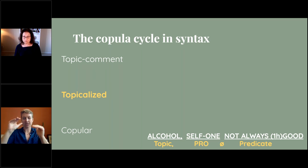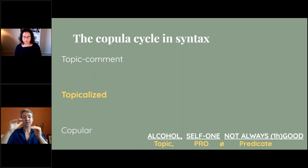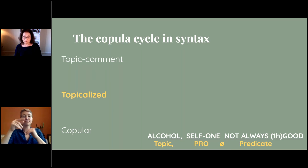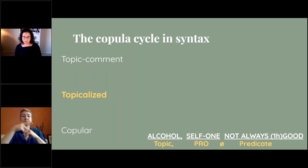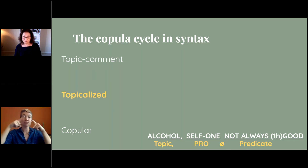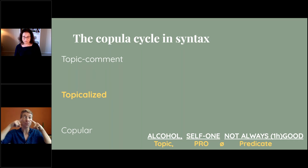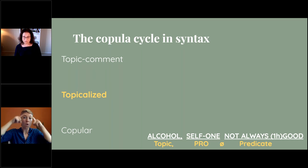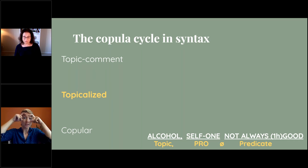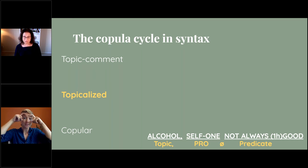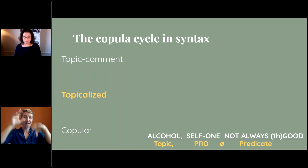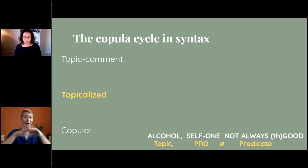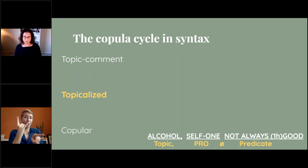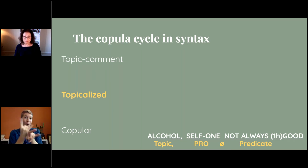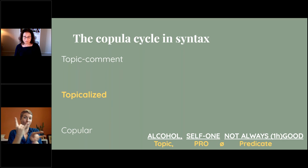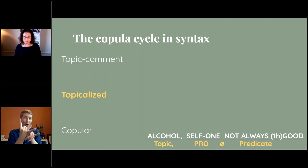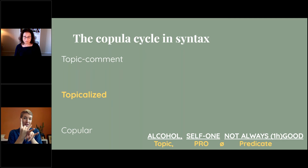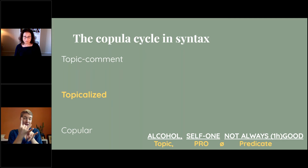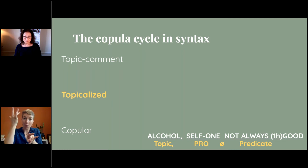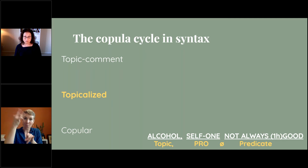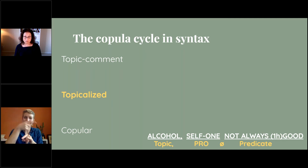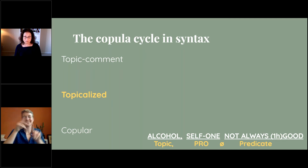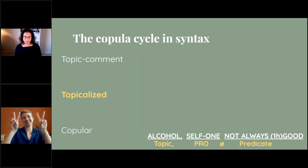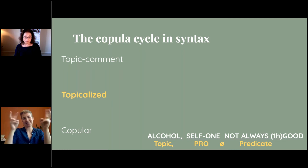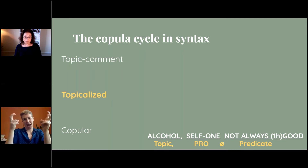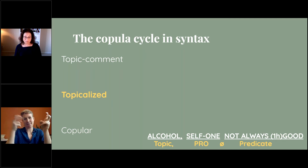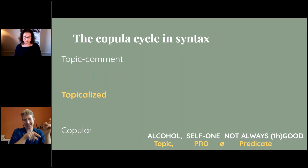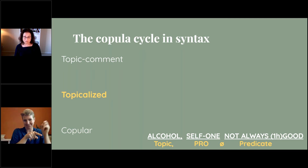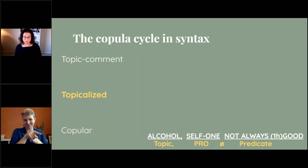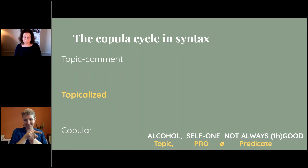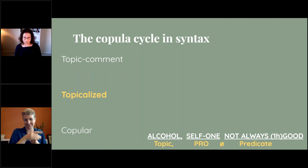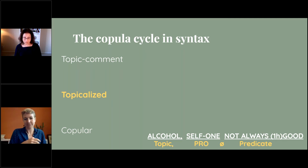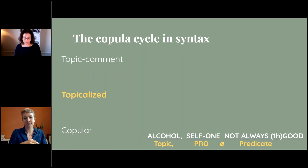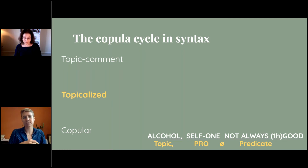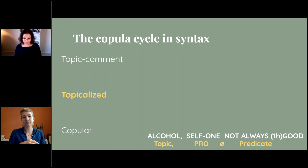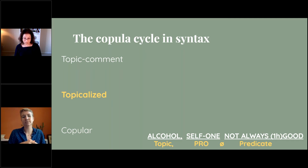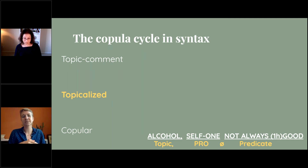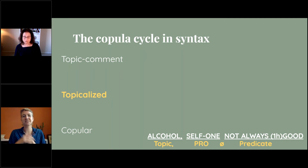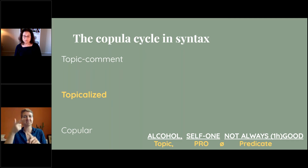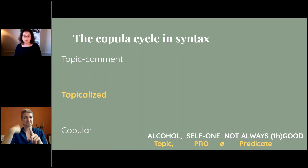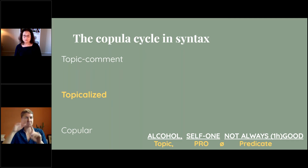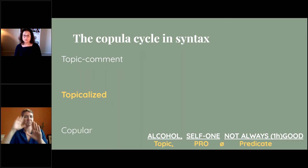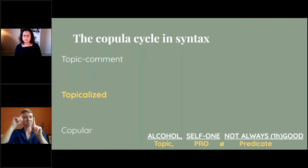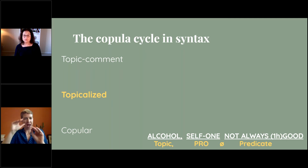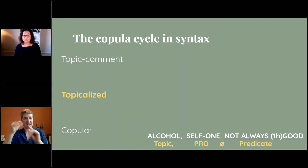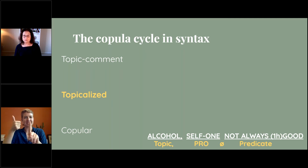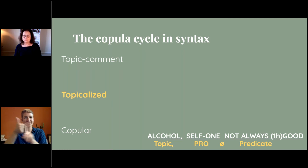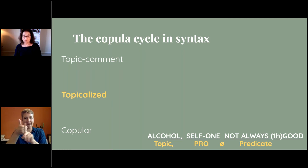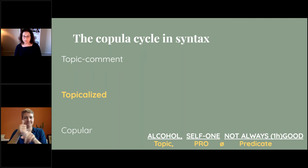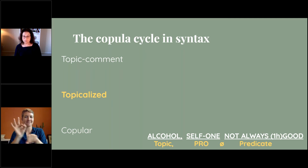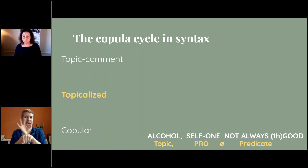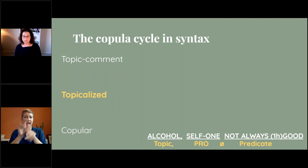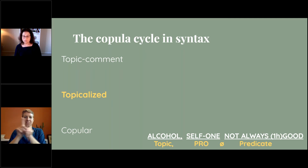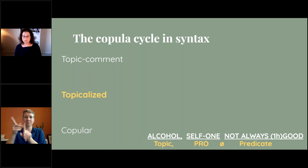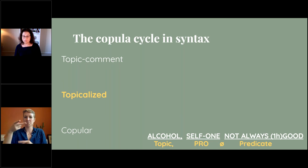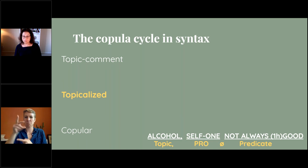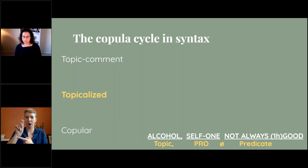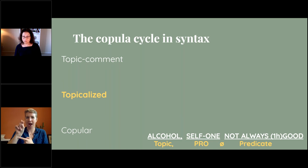And again, we would expect the eyebrows to be raised on alcohol because it is the topic.